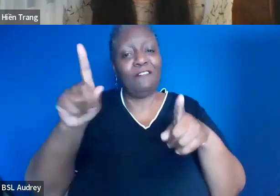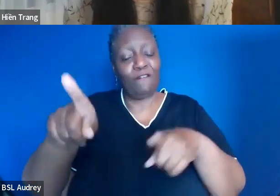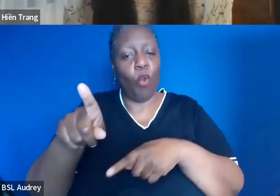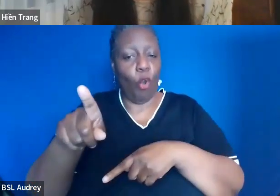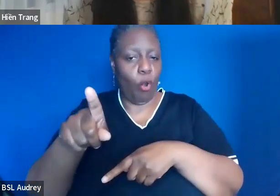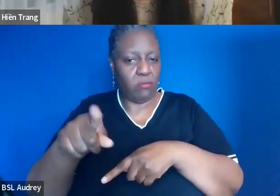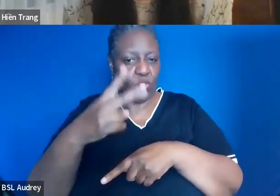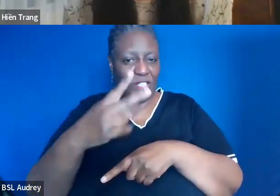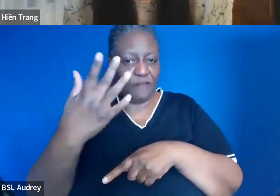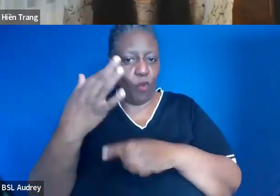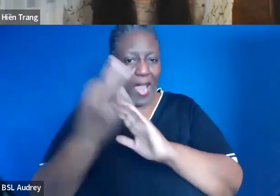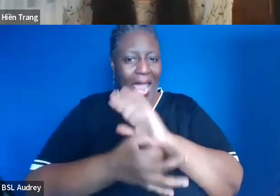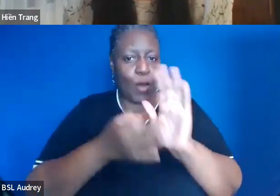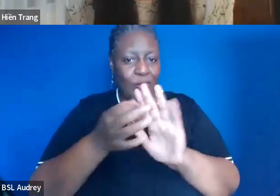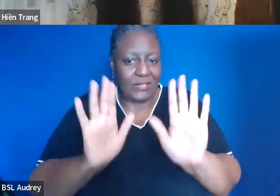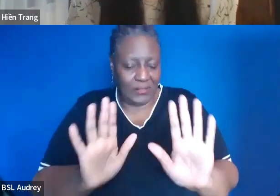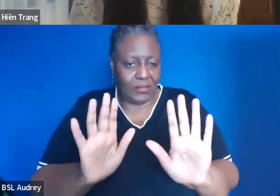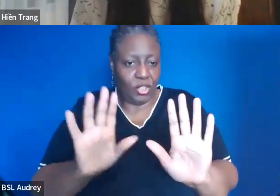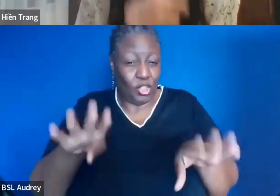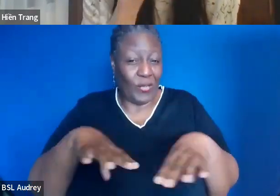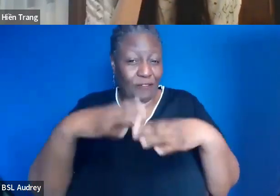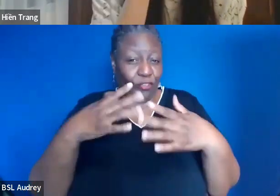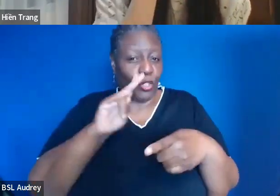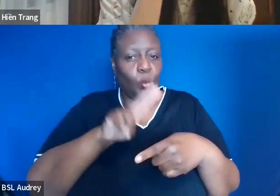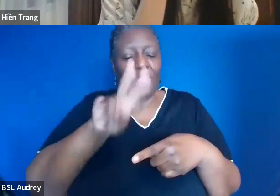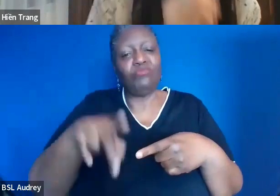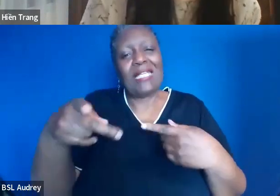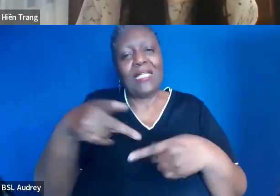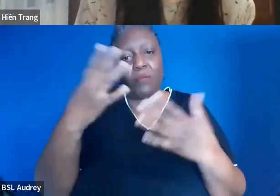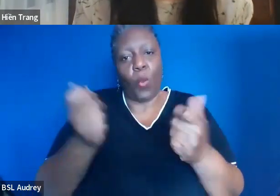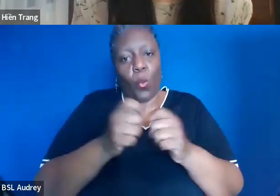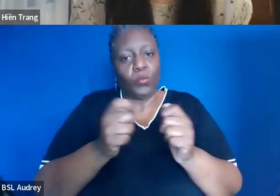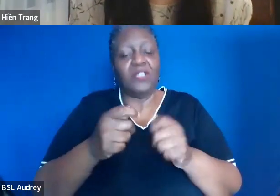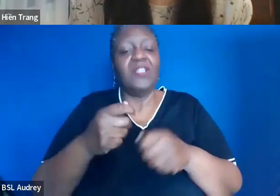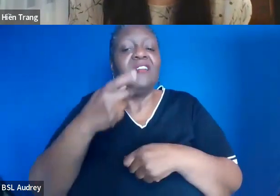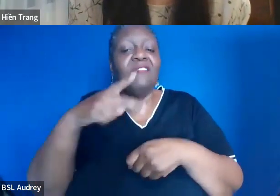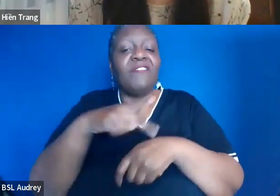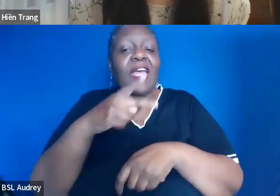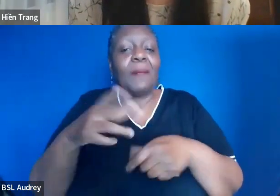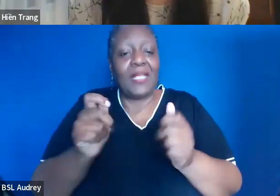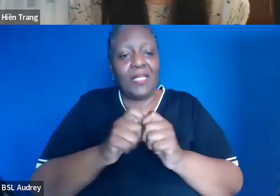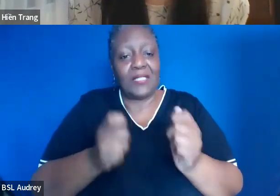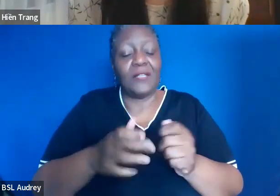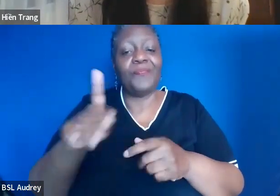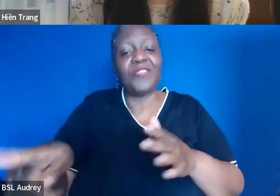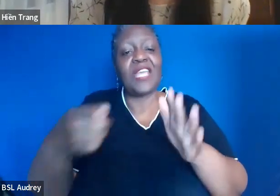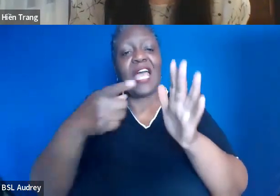friends as well for the next 24 hours they can read our whole Vietnamese issue um so asks